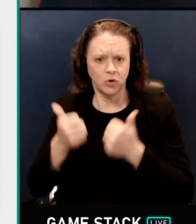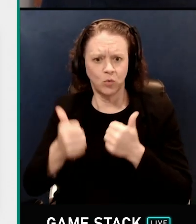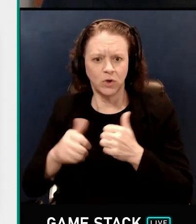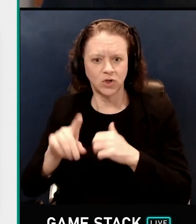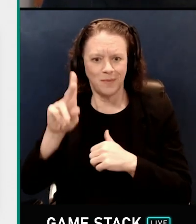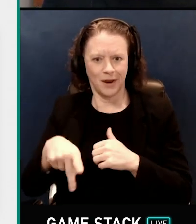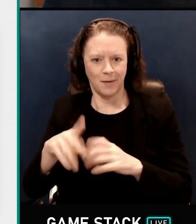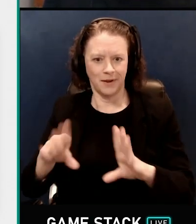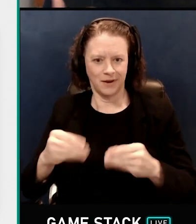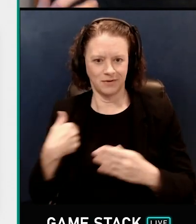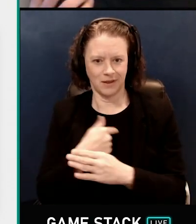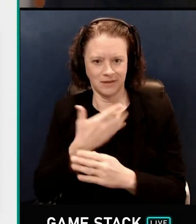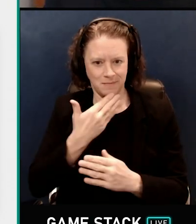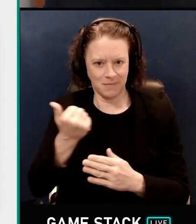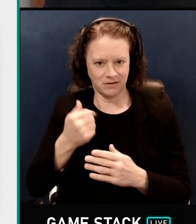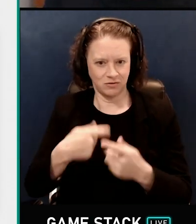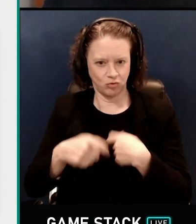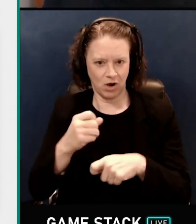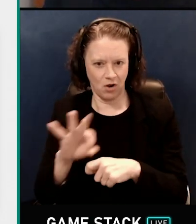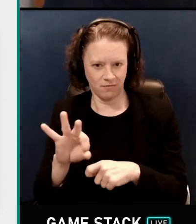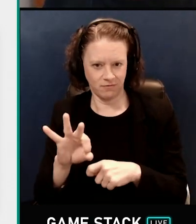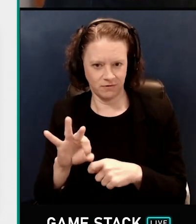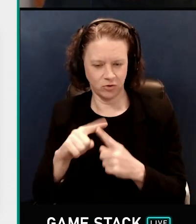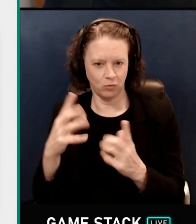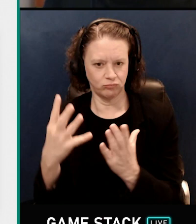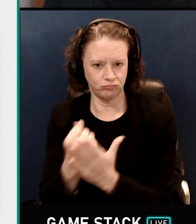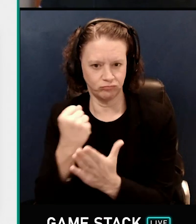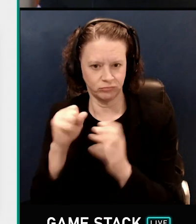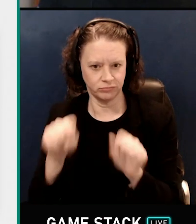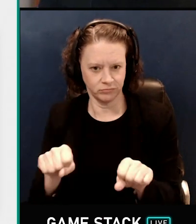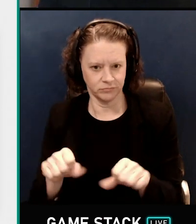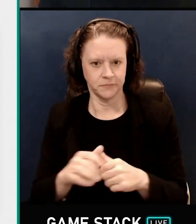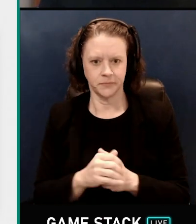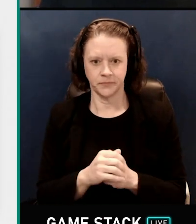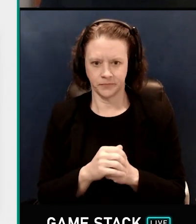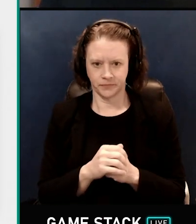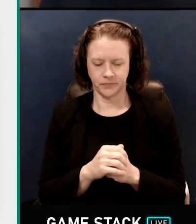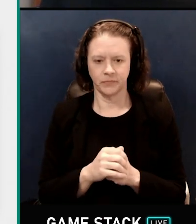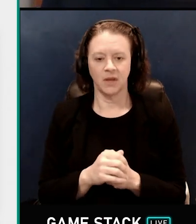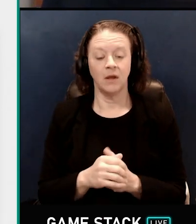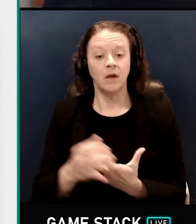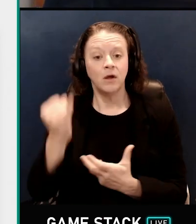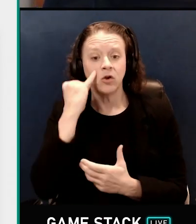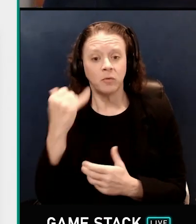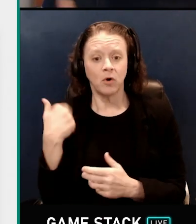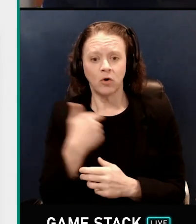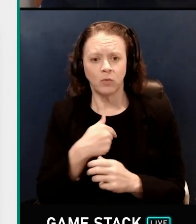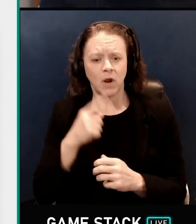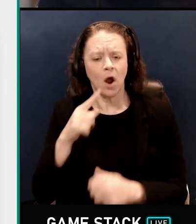is going to give us the best, the best tradeoff. Now, what happens if we are on route to pick